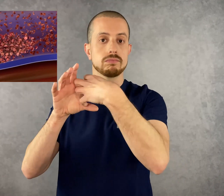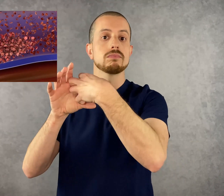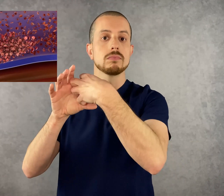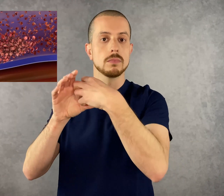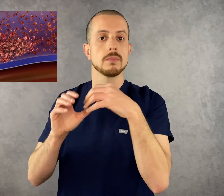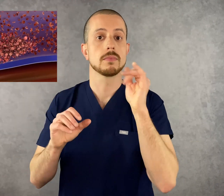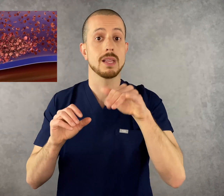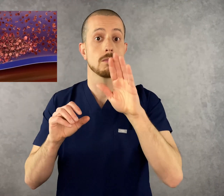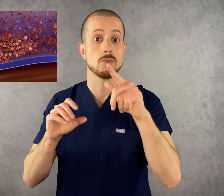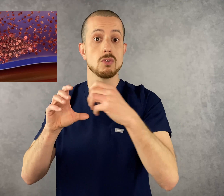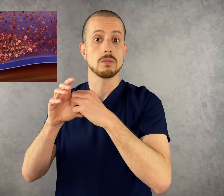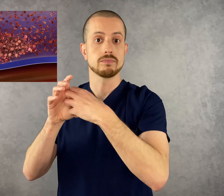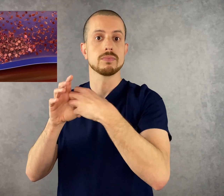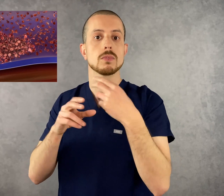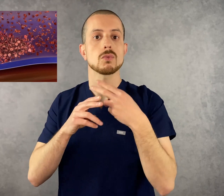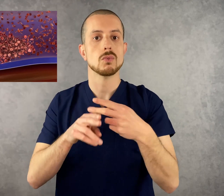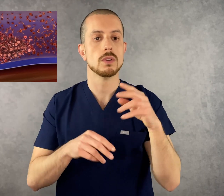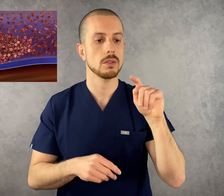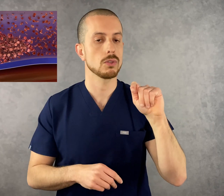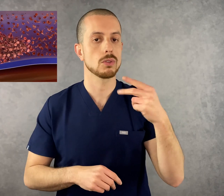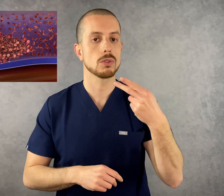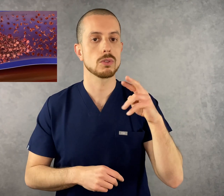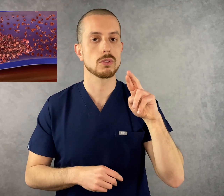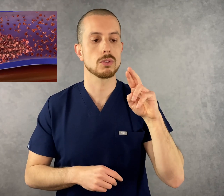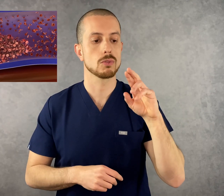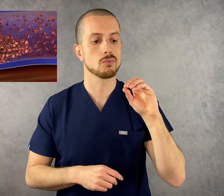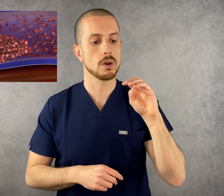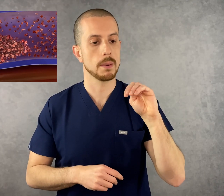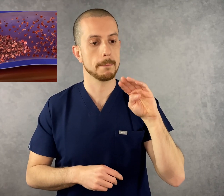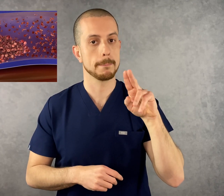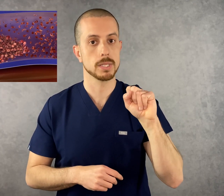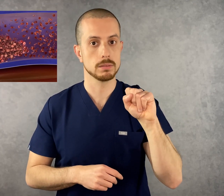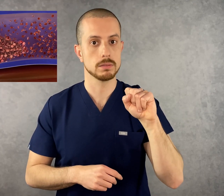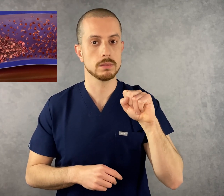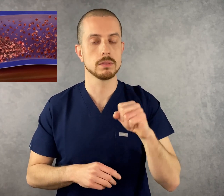That "ball" is called a thrombus.